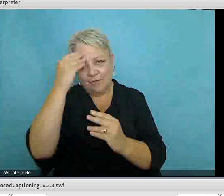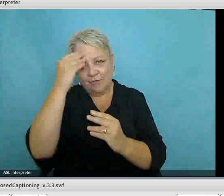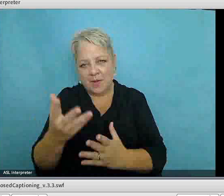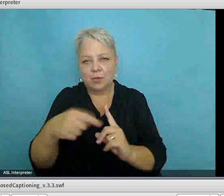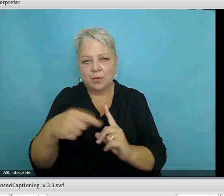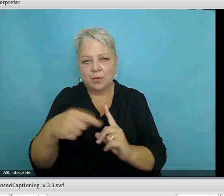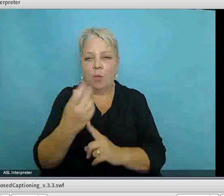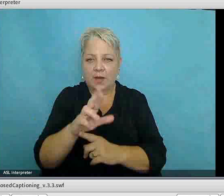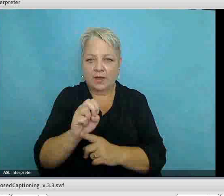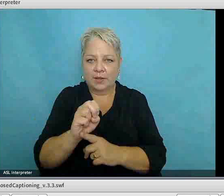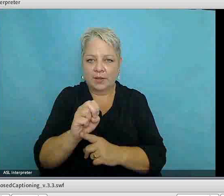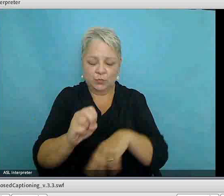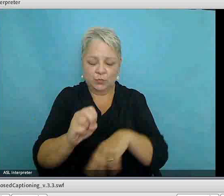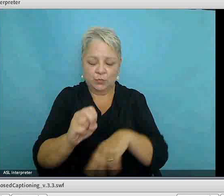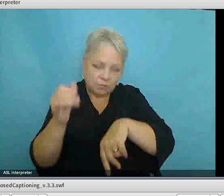you to our audience for attending.